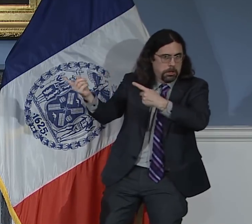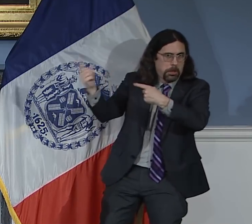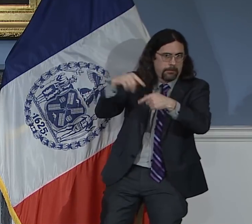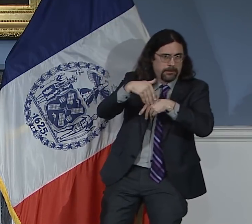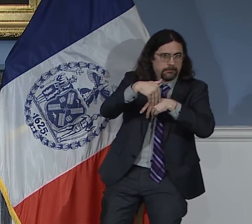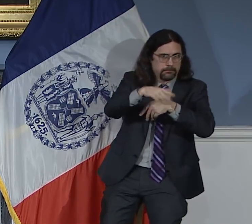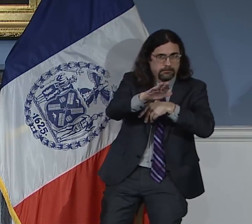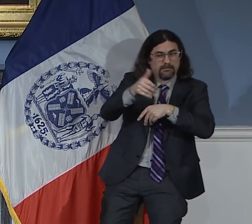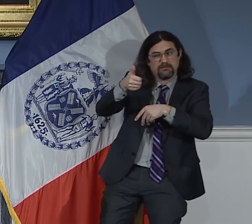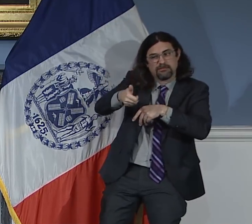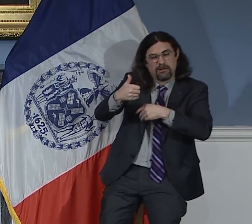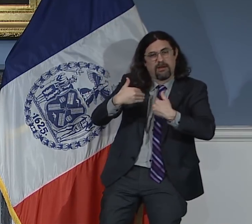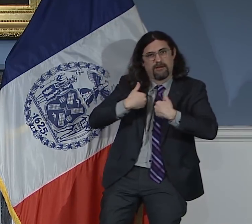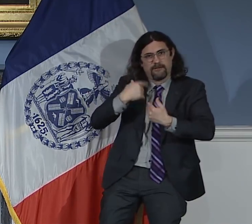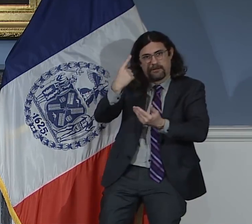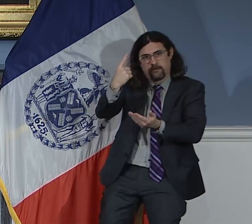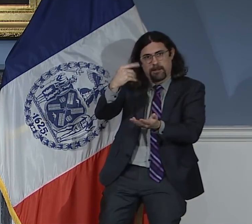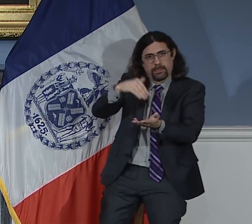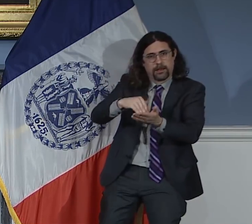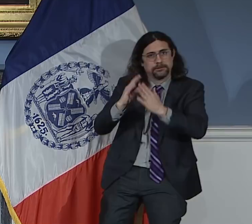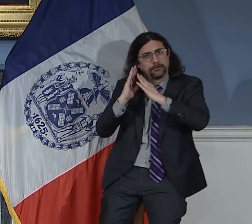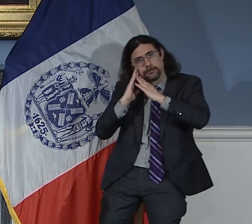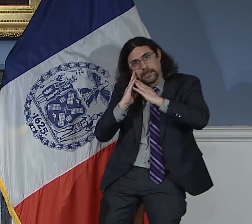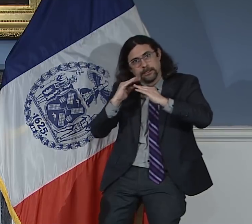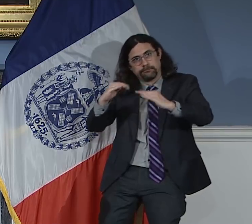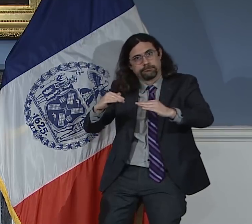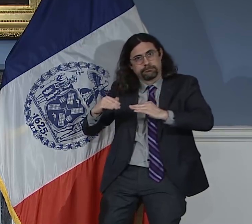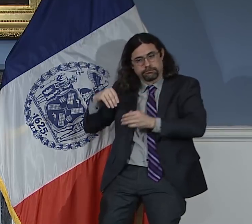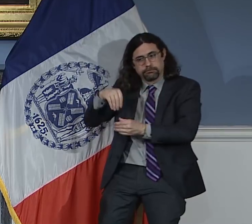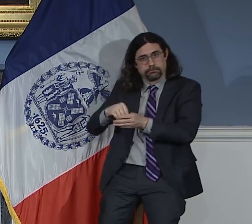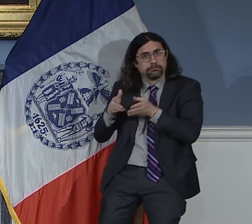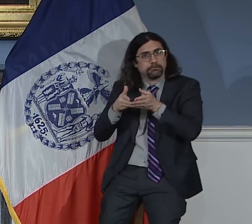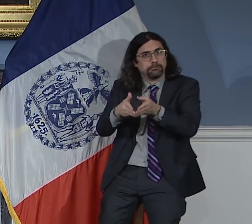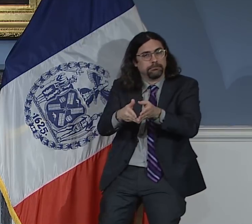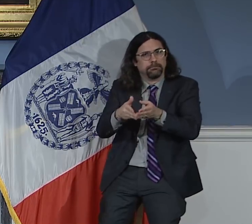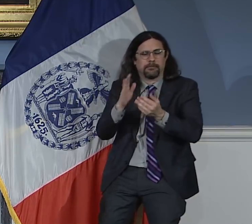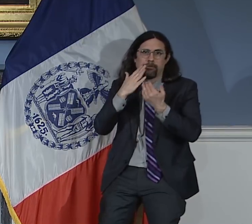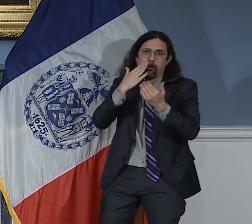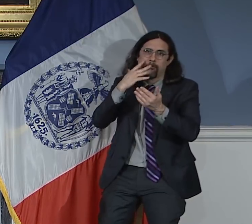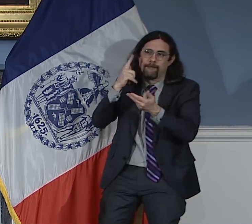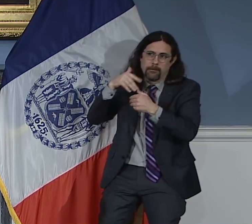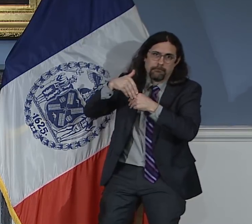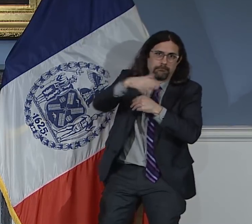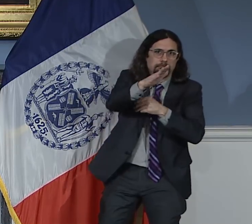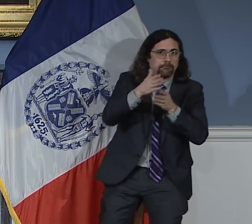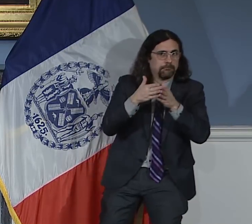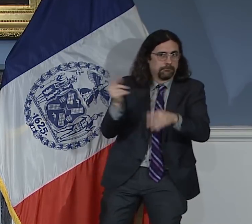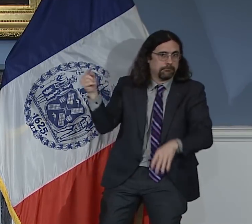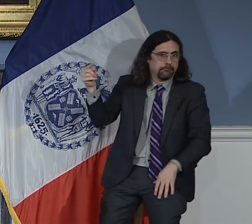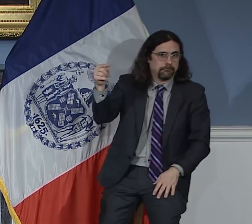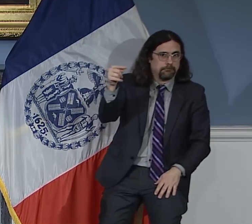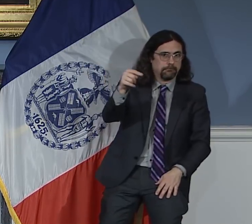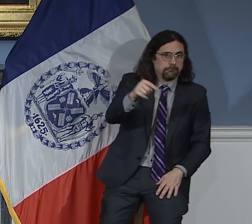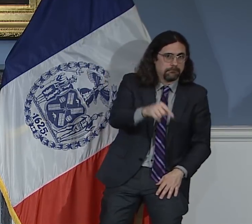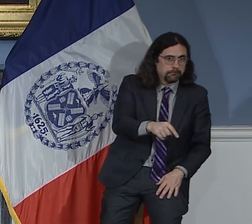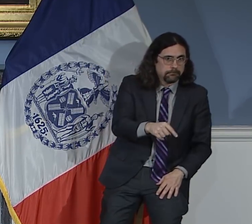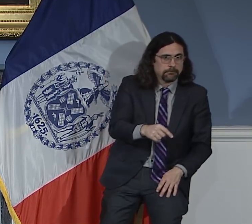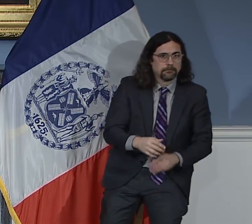BED FLOATING HOSPITAL AND WILL BE CRUCIAL TO OUR EFFORTS IN THIS CITY AND STATE TO PROTECT PEOPLE. THE MILITARY, AS